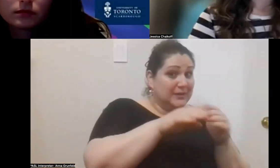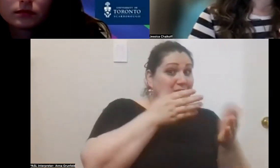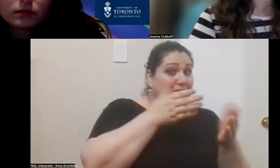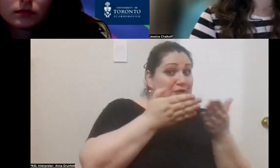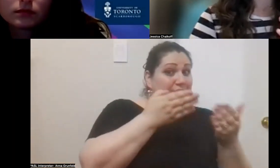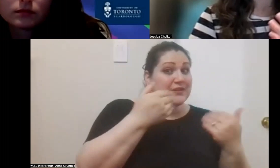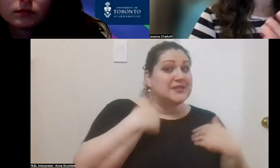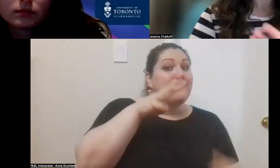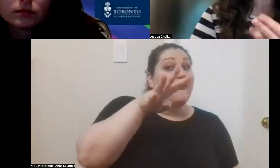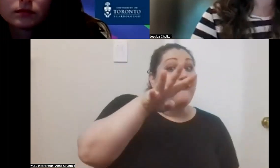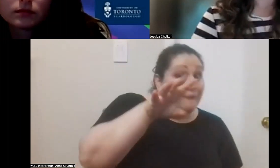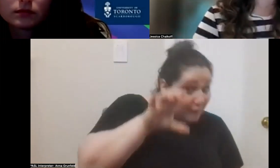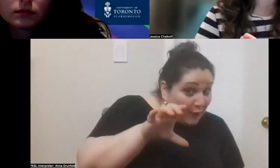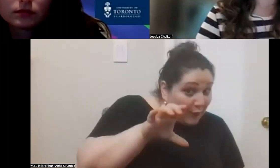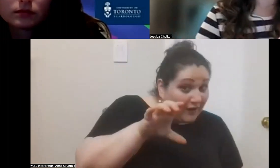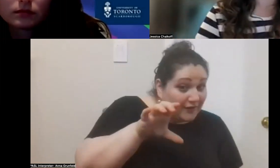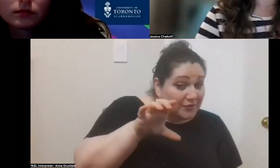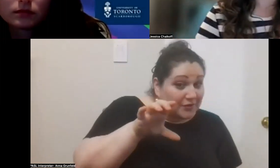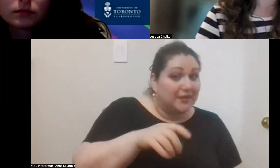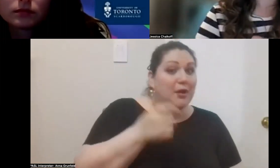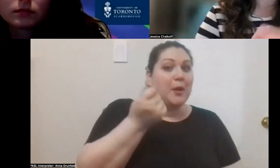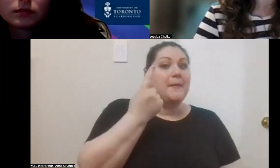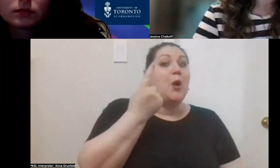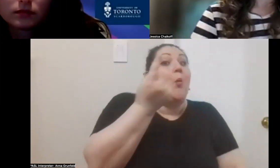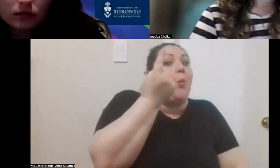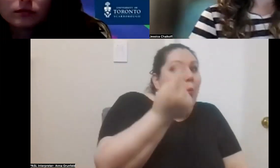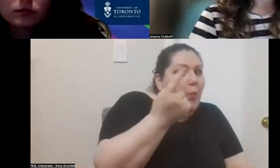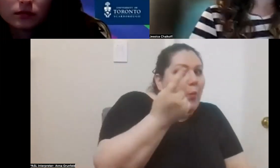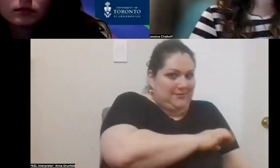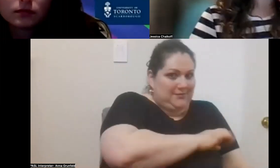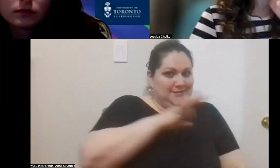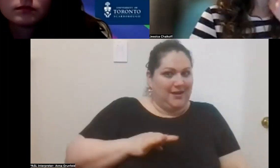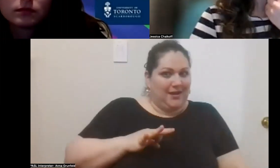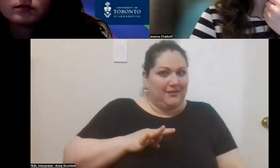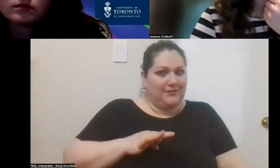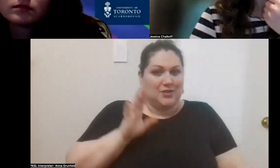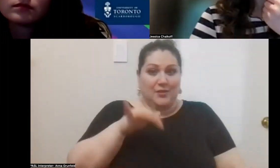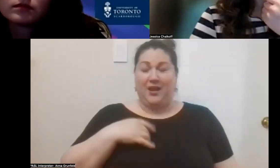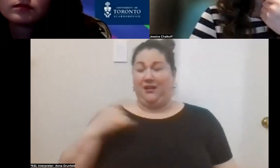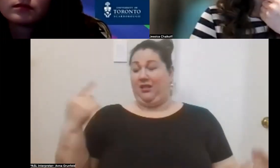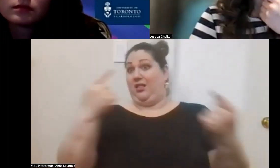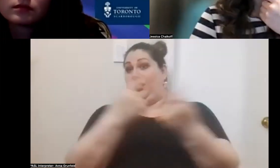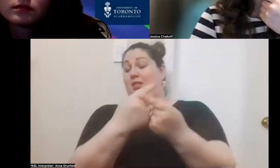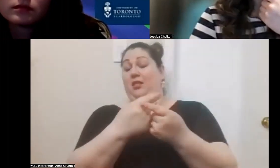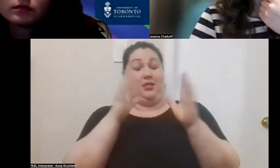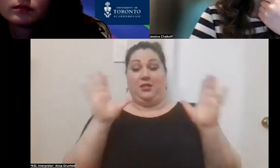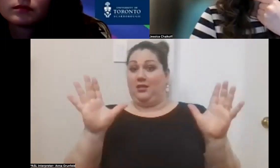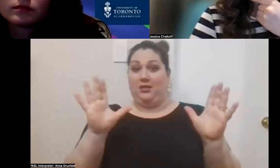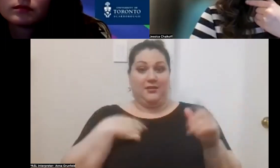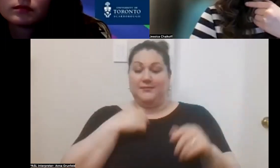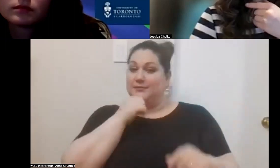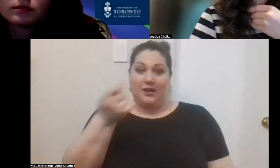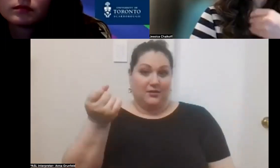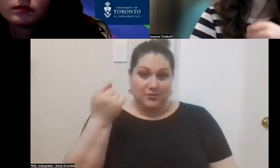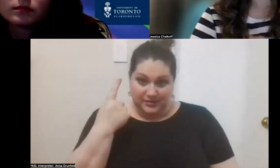Like that to me doesn't compute, because I want to see more funding and more staff in those offices,